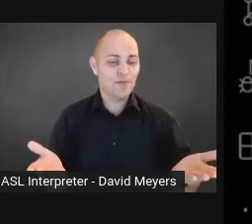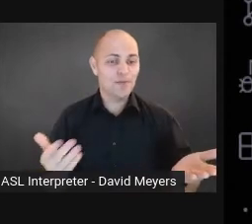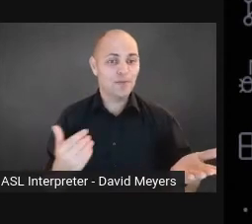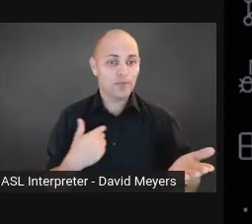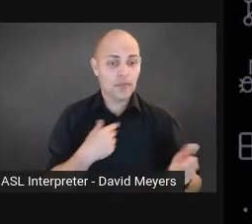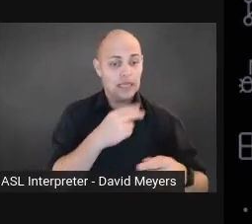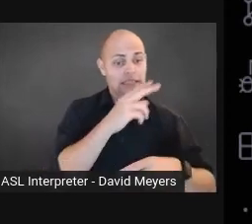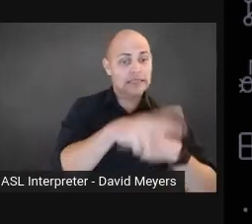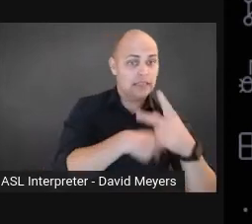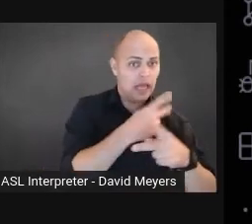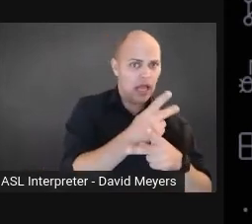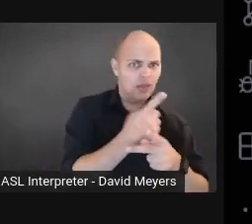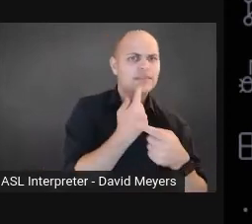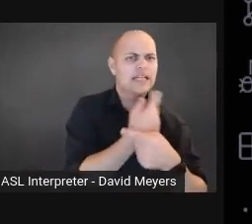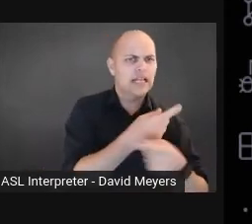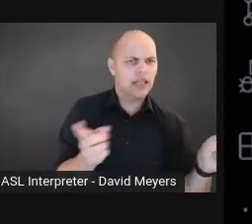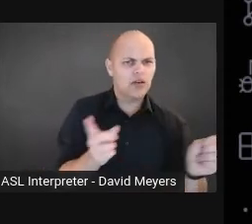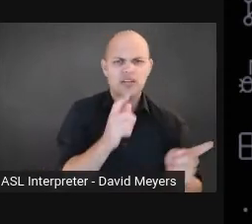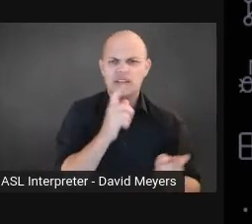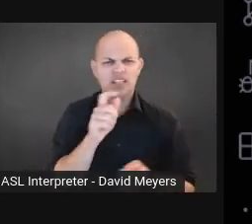That's not necessarily specifically required.